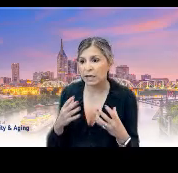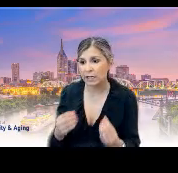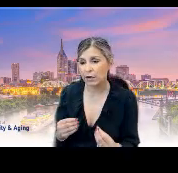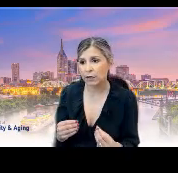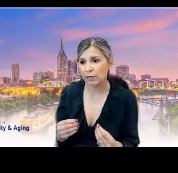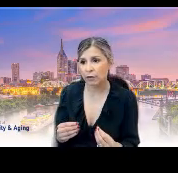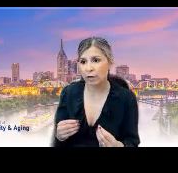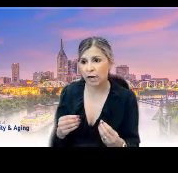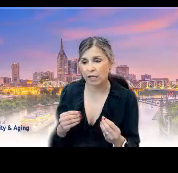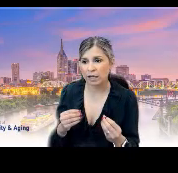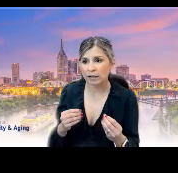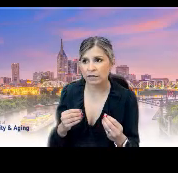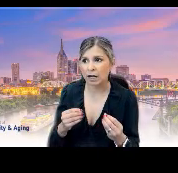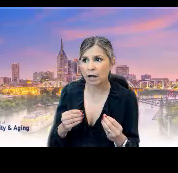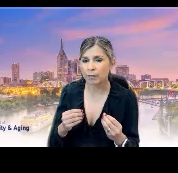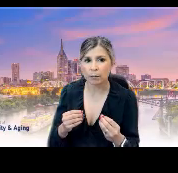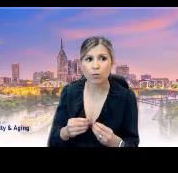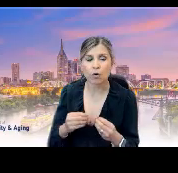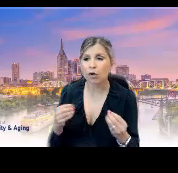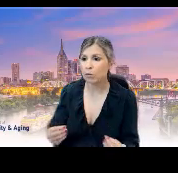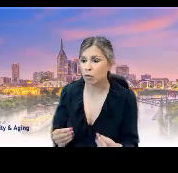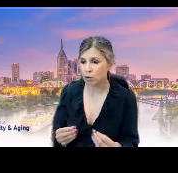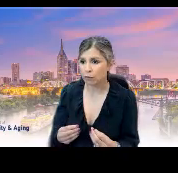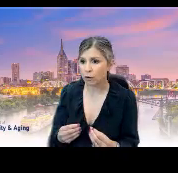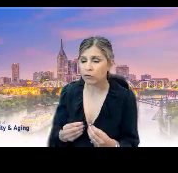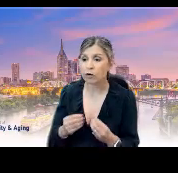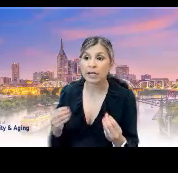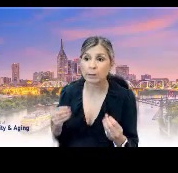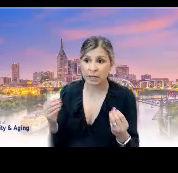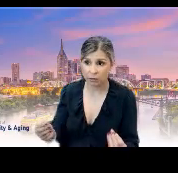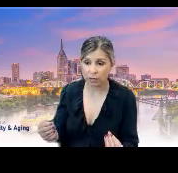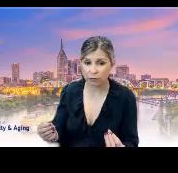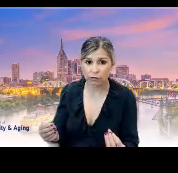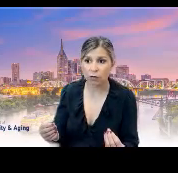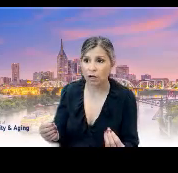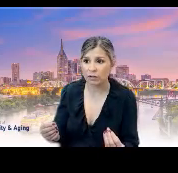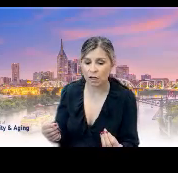but being a caregiver is more and more folks are becoming caregivers across